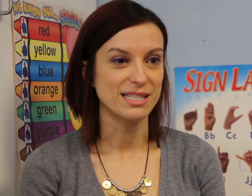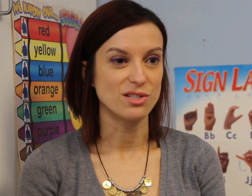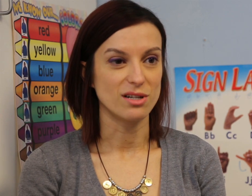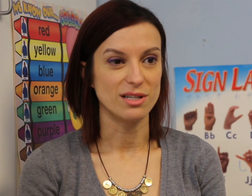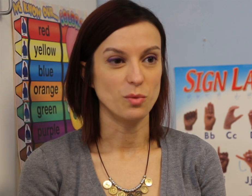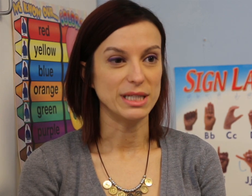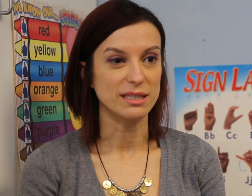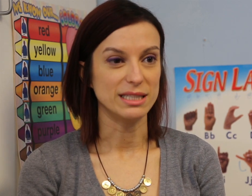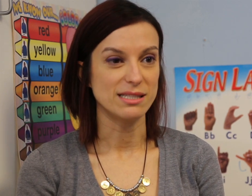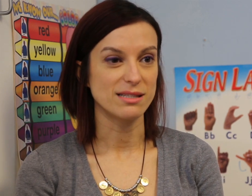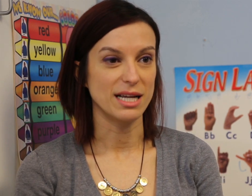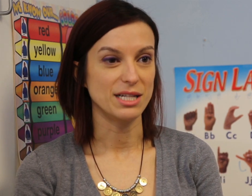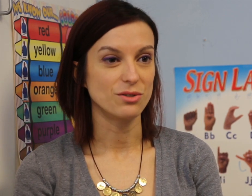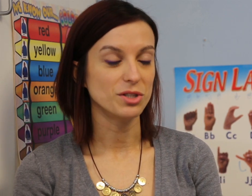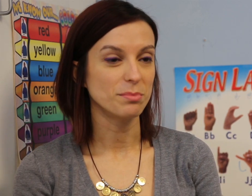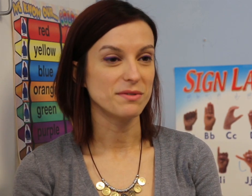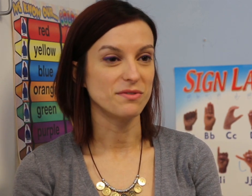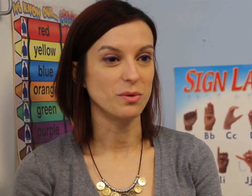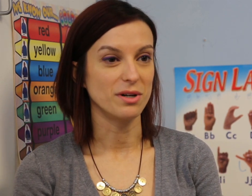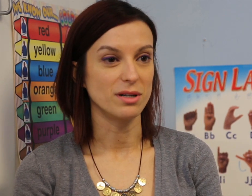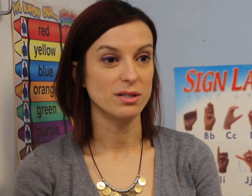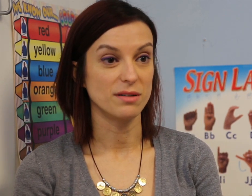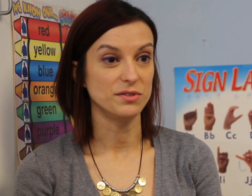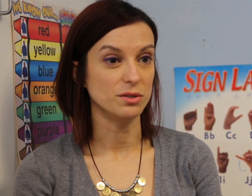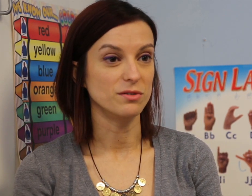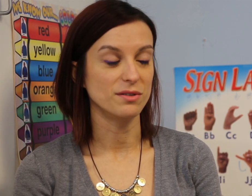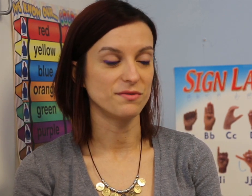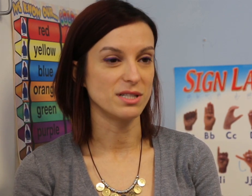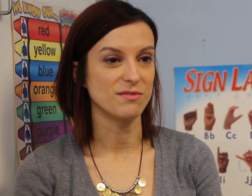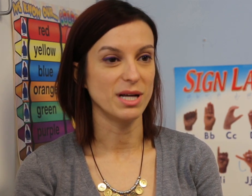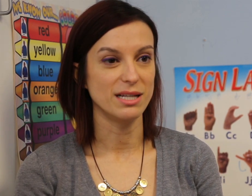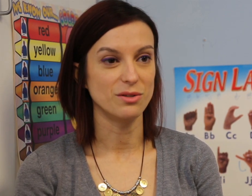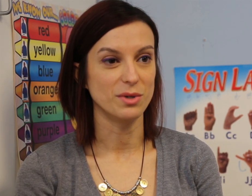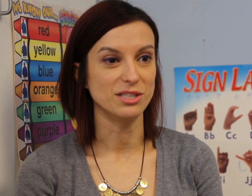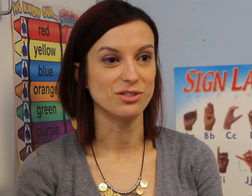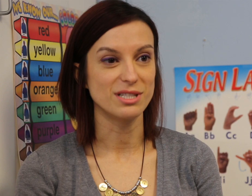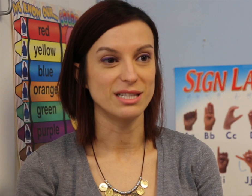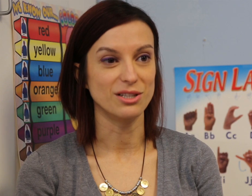started a weekly sign group for a few friends of mine who were interested in